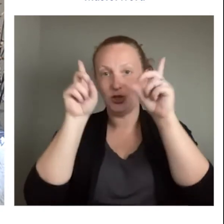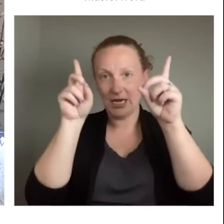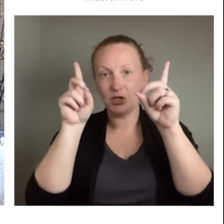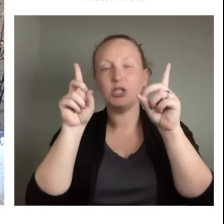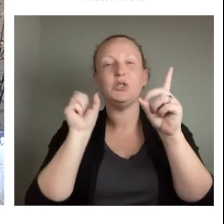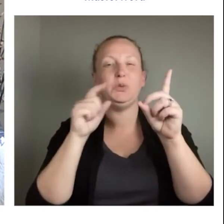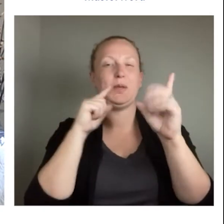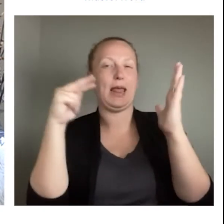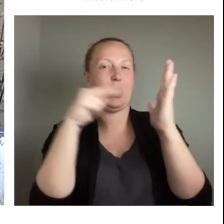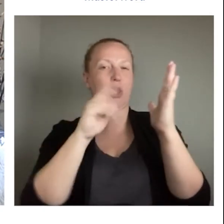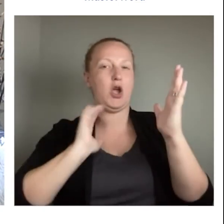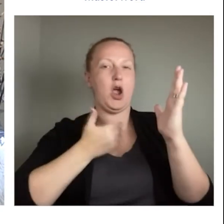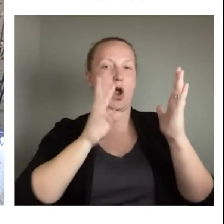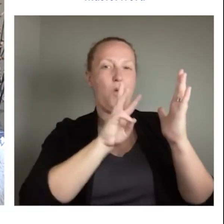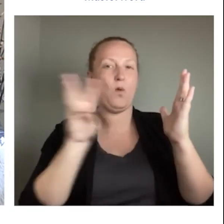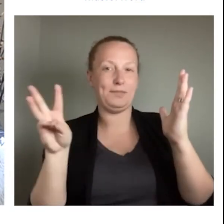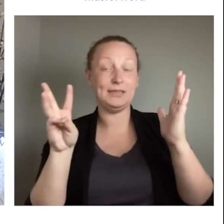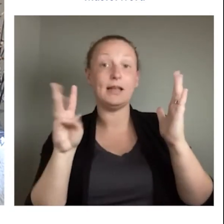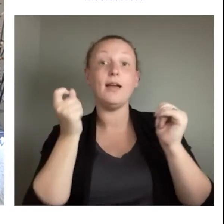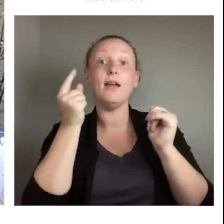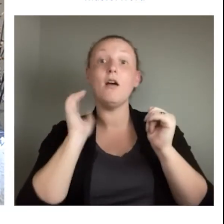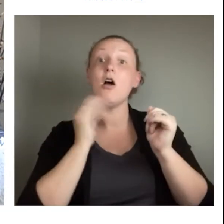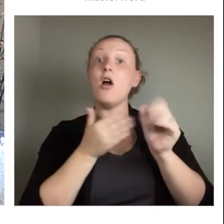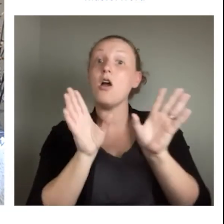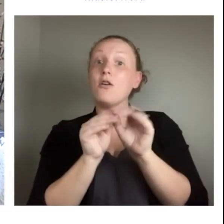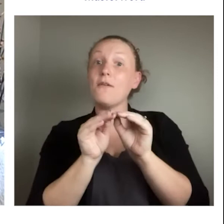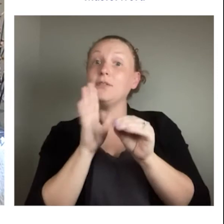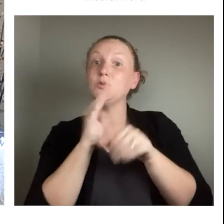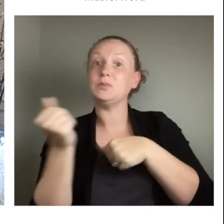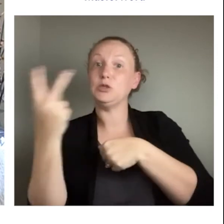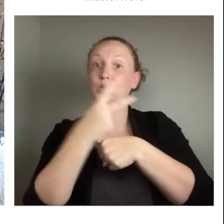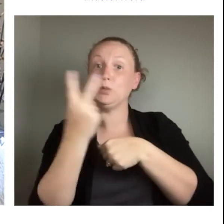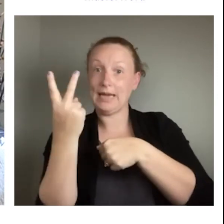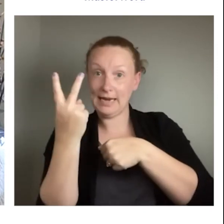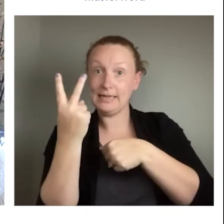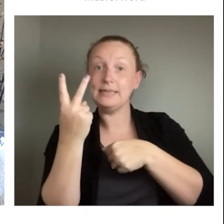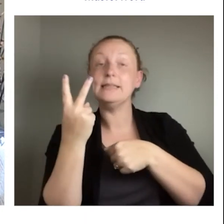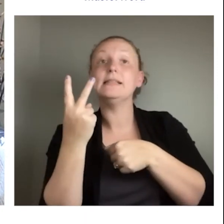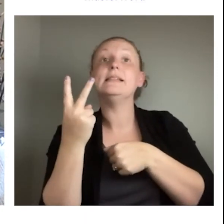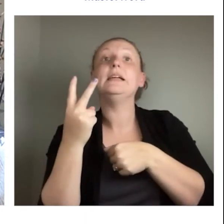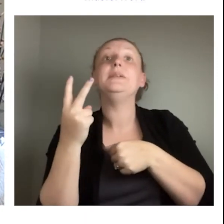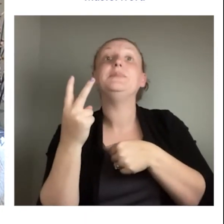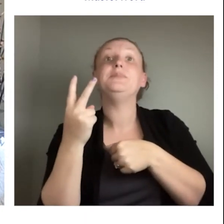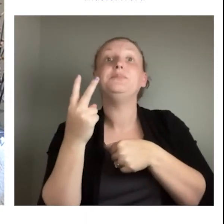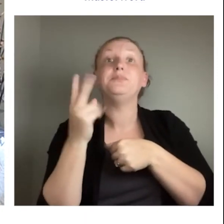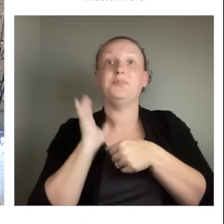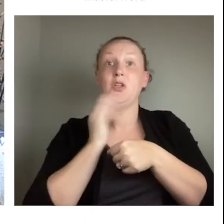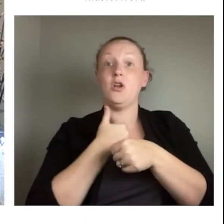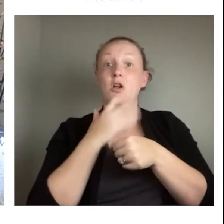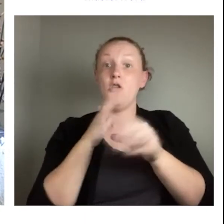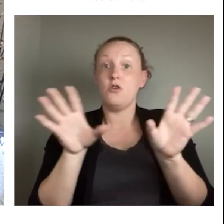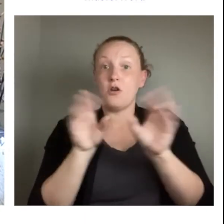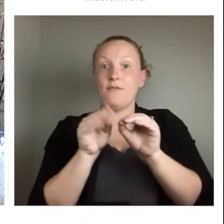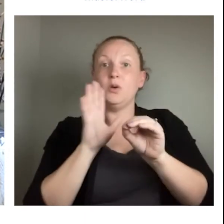day conference. Also, ah, in our conference, ah, we are going to be hosting our second Interpreters